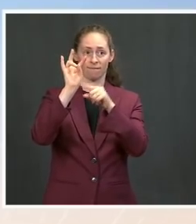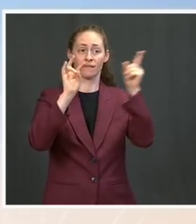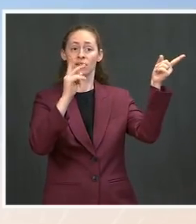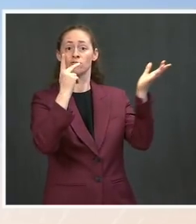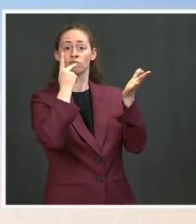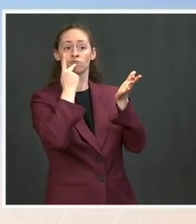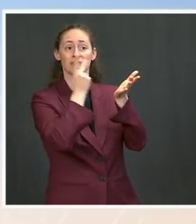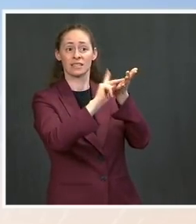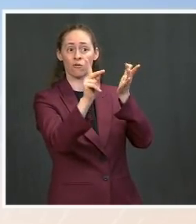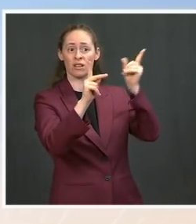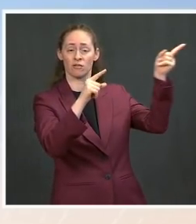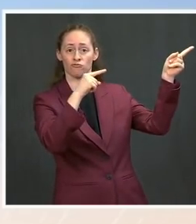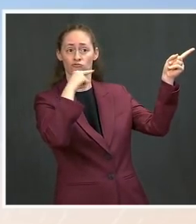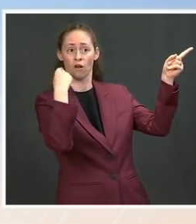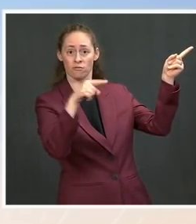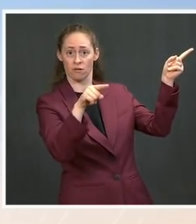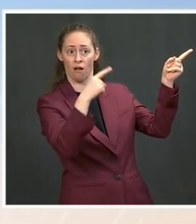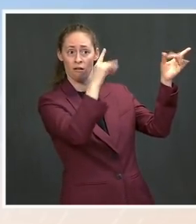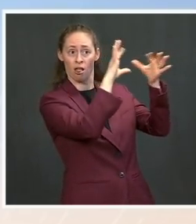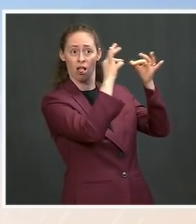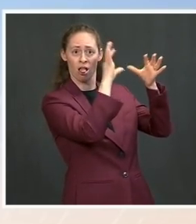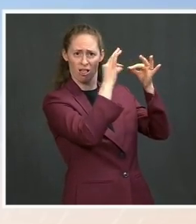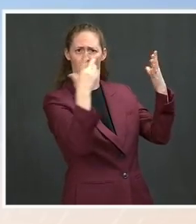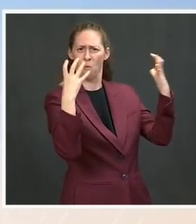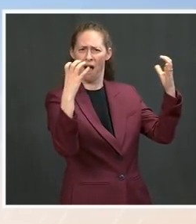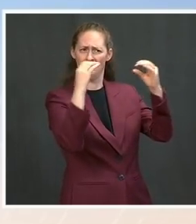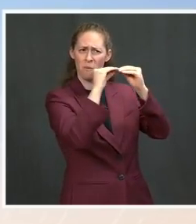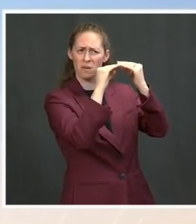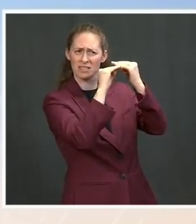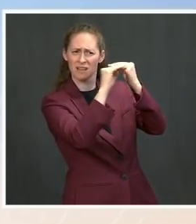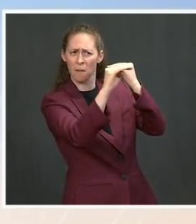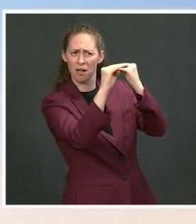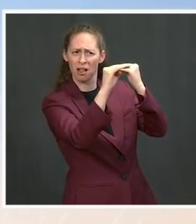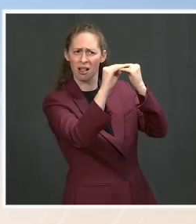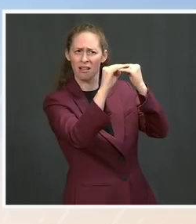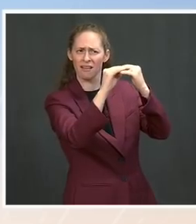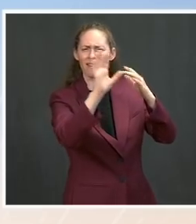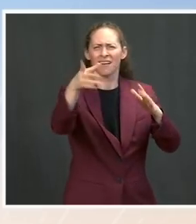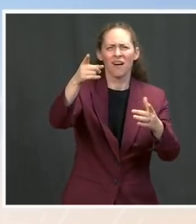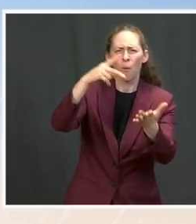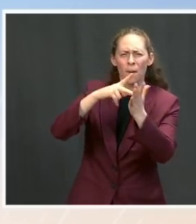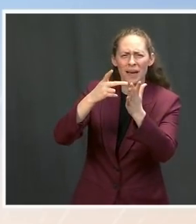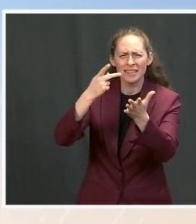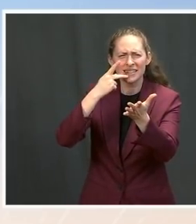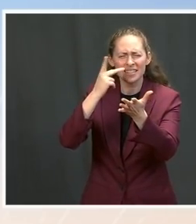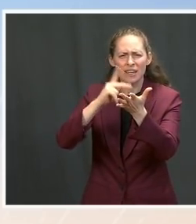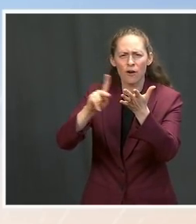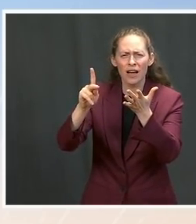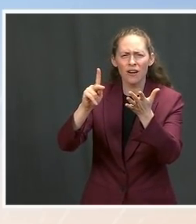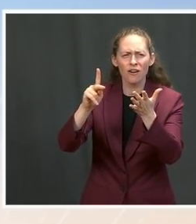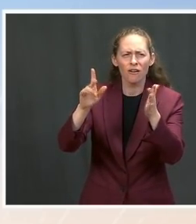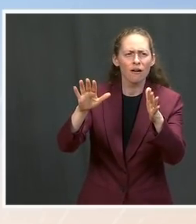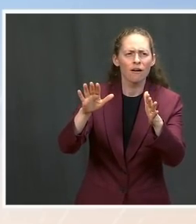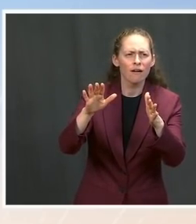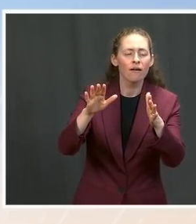Just to make sure. >> The Press: Yes. Ms. Psaki: Okay. I think you said "Secretary Clinton," or that's what I heard. But -- okay. The Press: No. No. No. Secretary Blinken. And I was -- I was wondering: